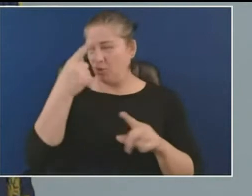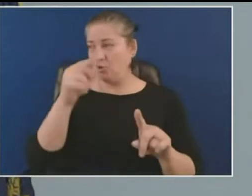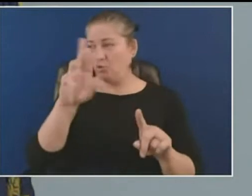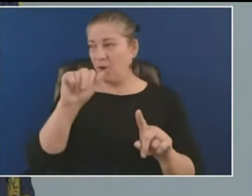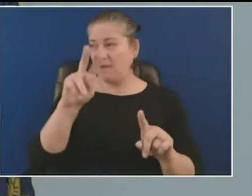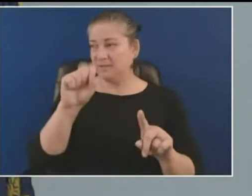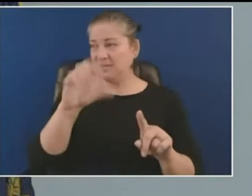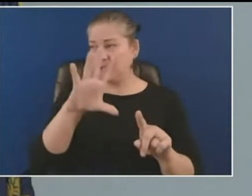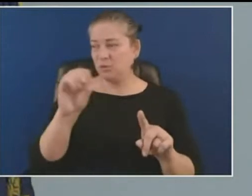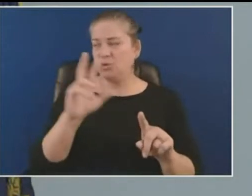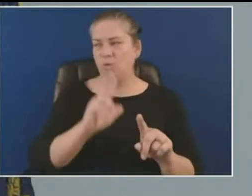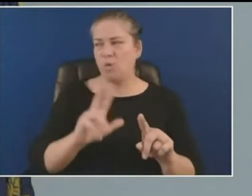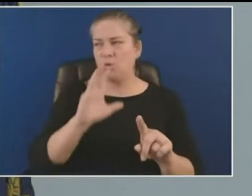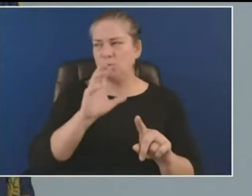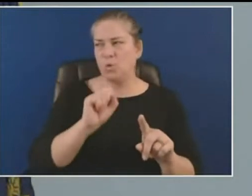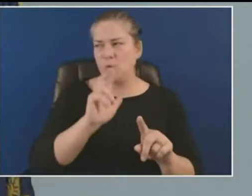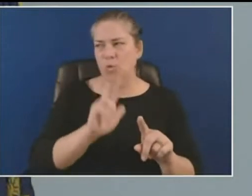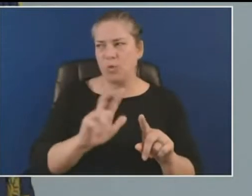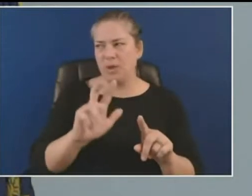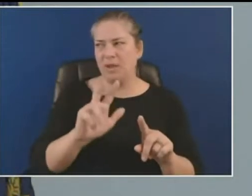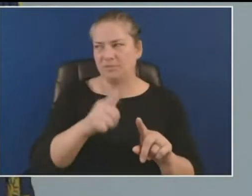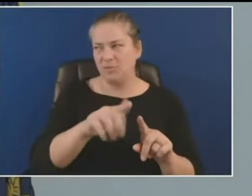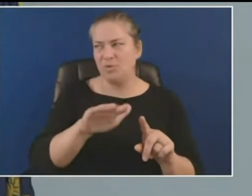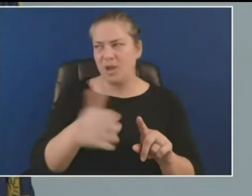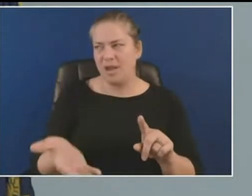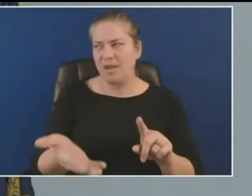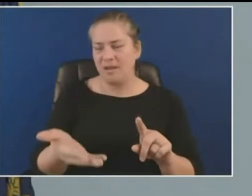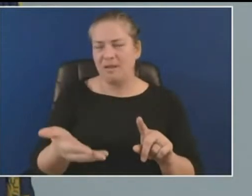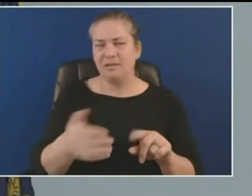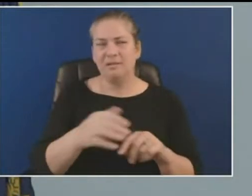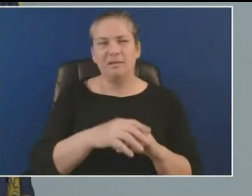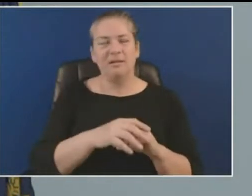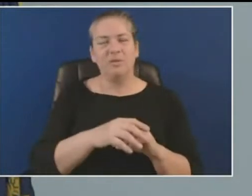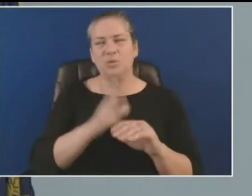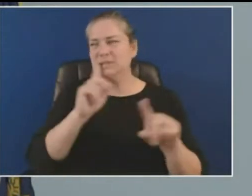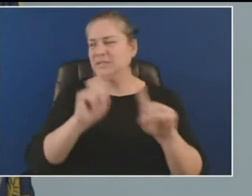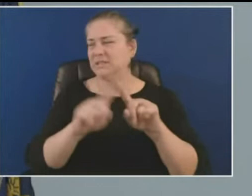to have lost people of all ages. We're going to lose entire families.